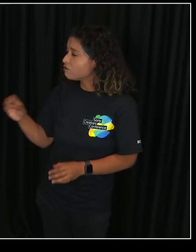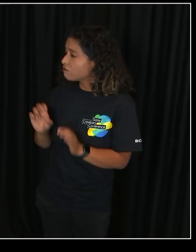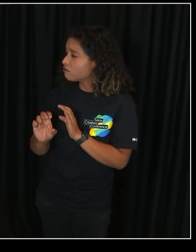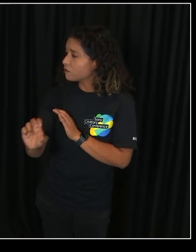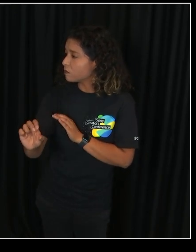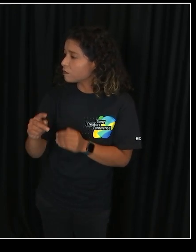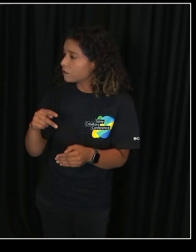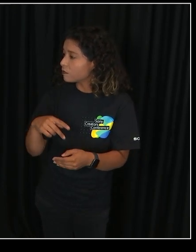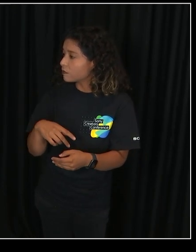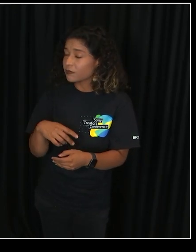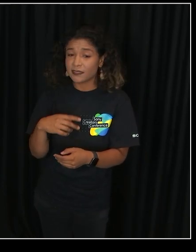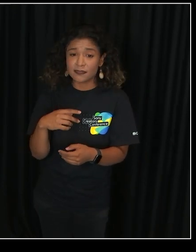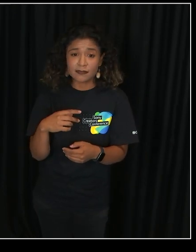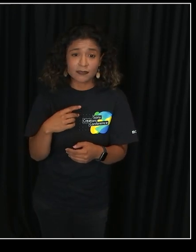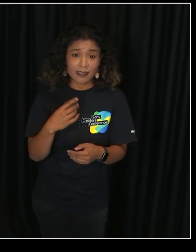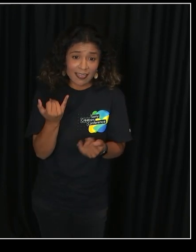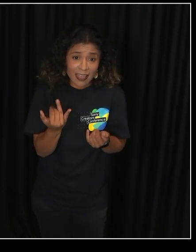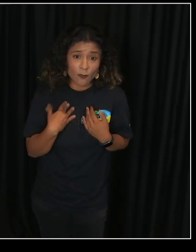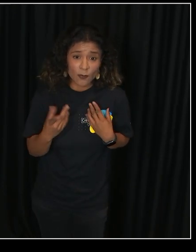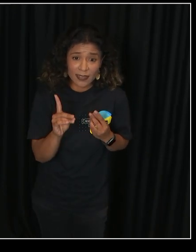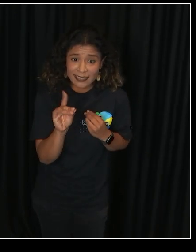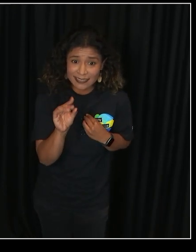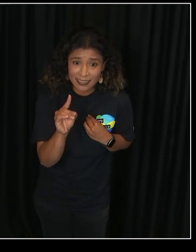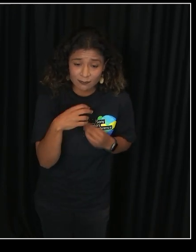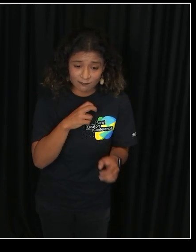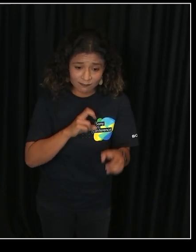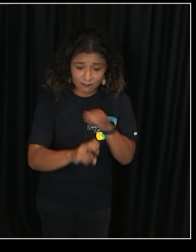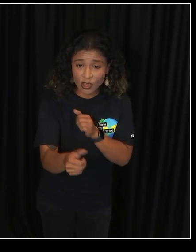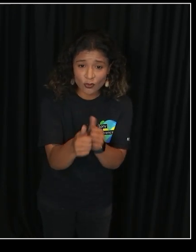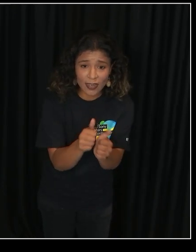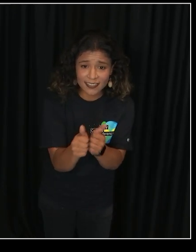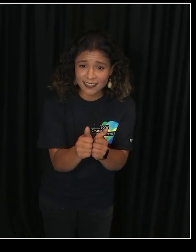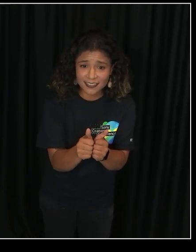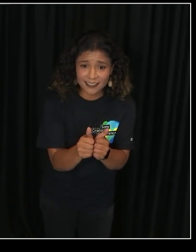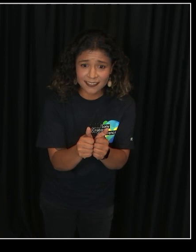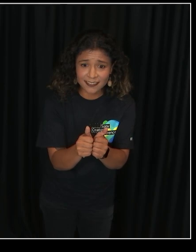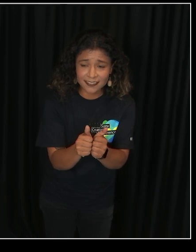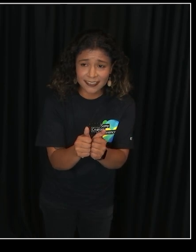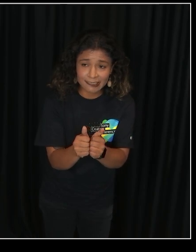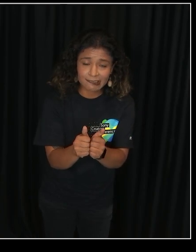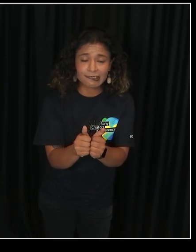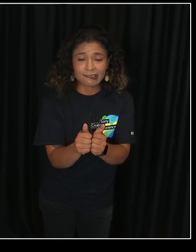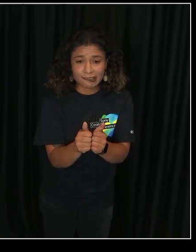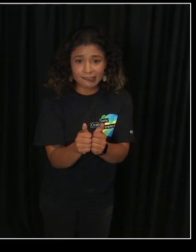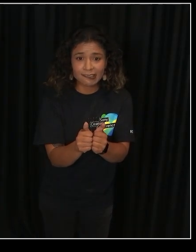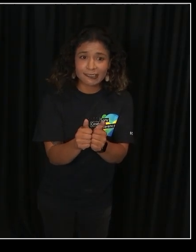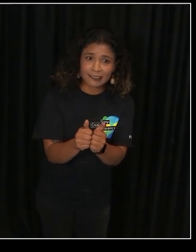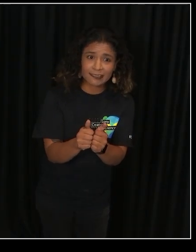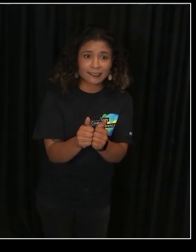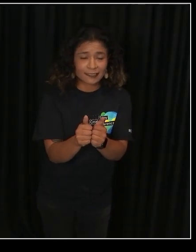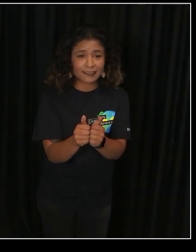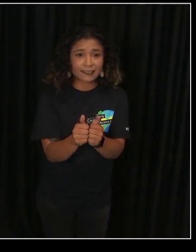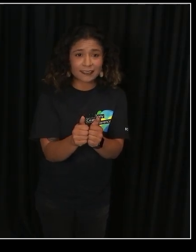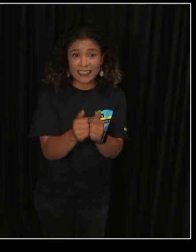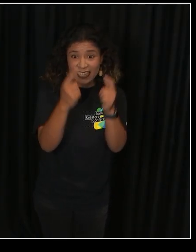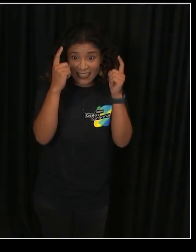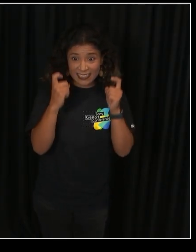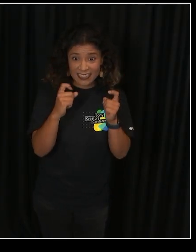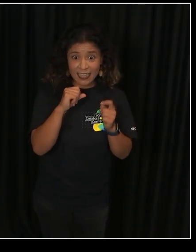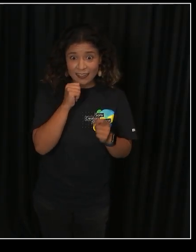And that's what we entered in the race. Fortunately, it passed the test of not getting thrown out of the race.